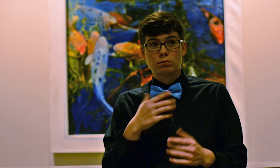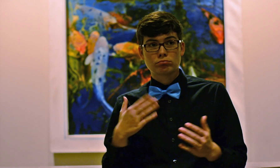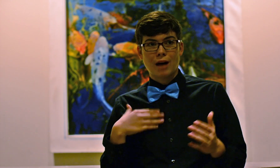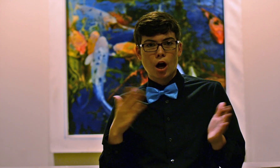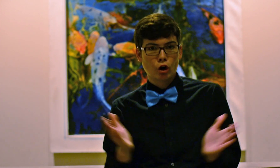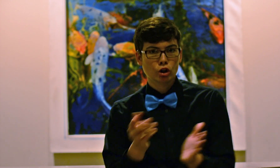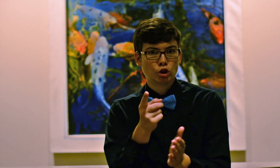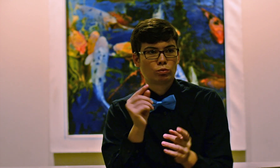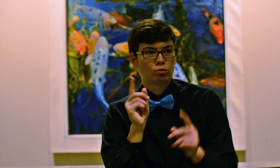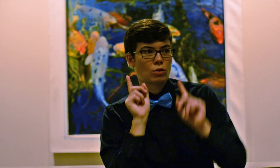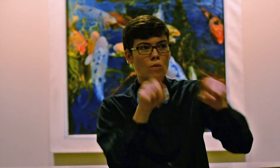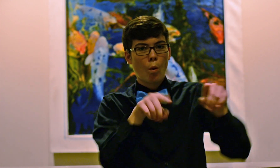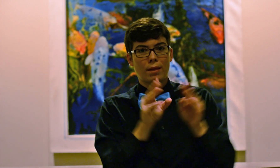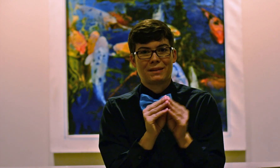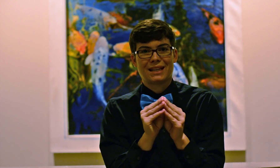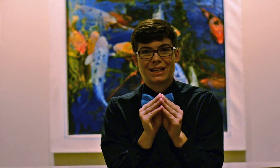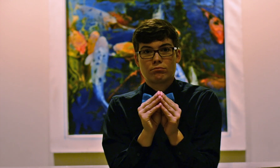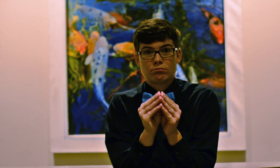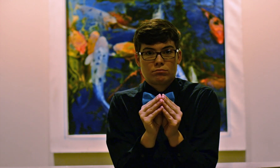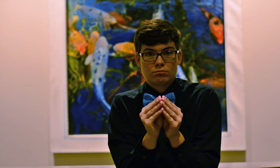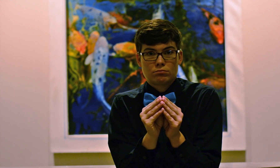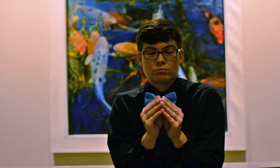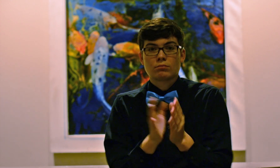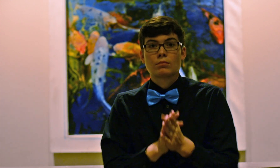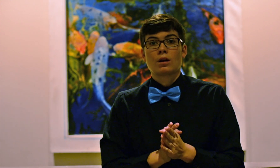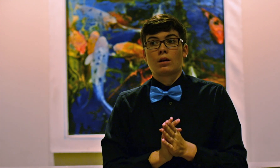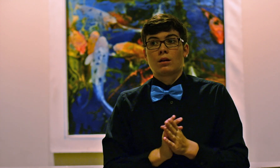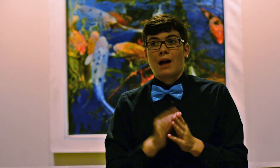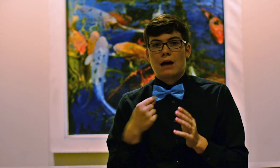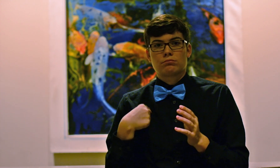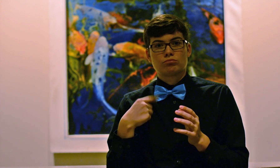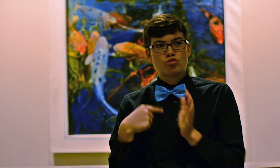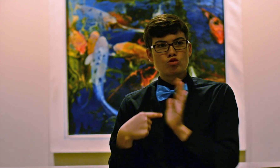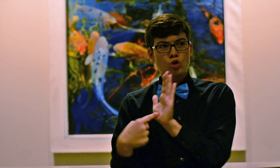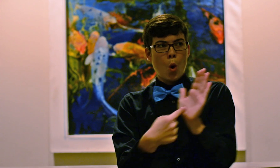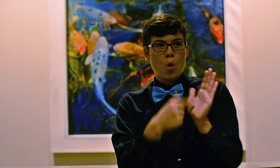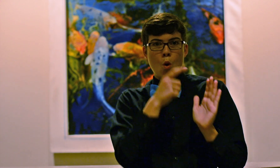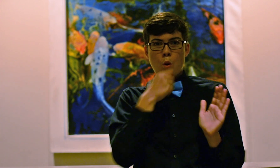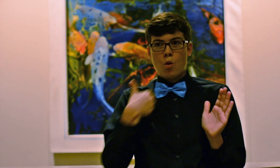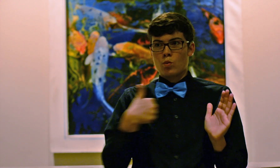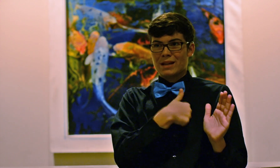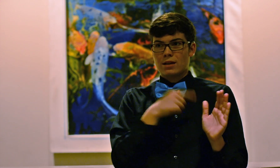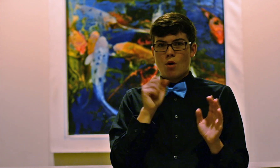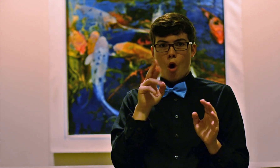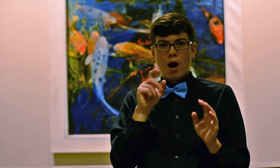So, please, I really encourage you to attend these meetings. Show them who we are.